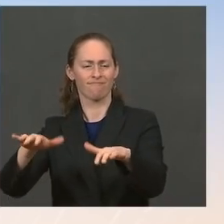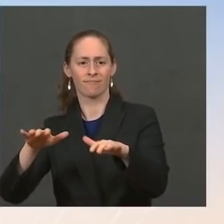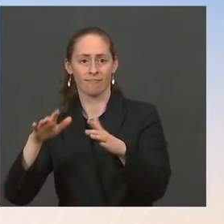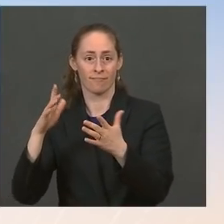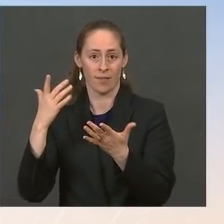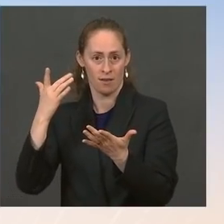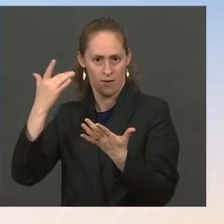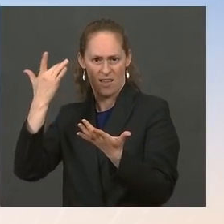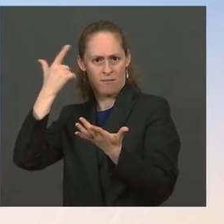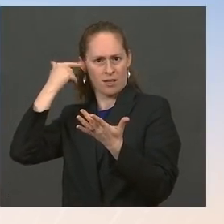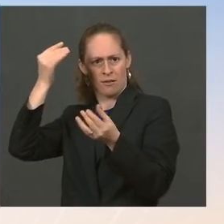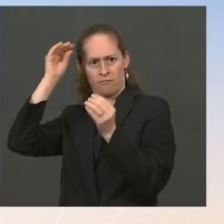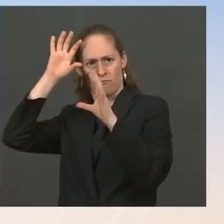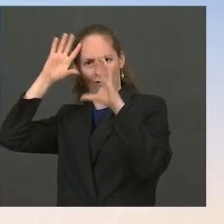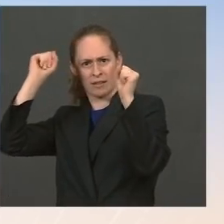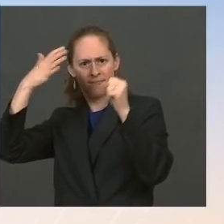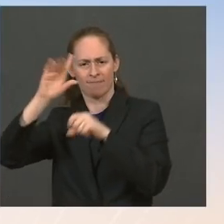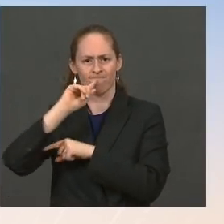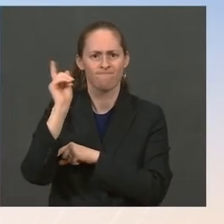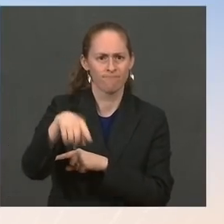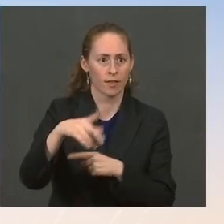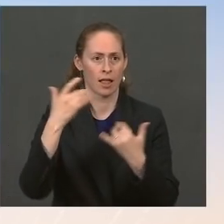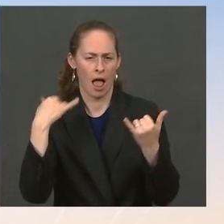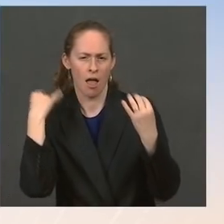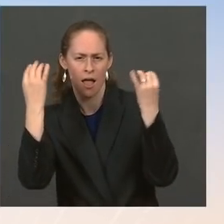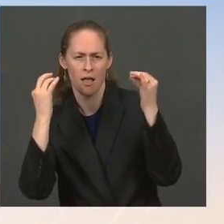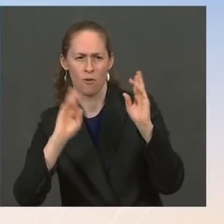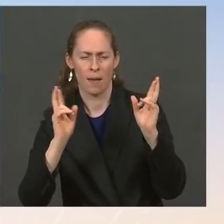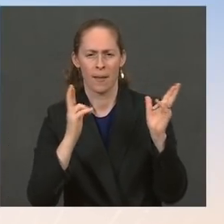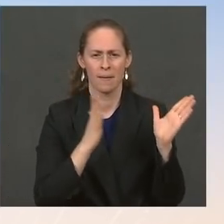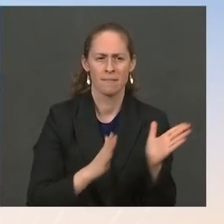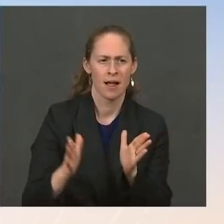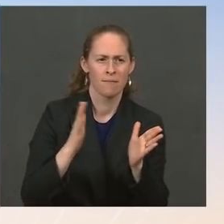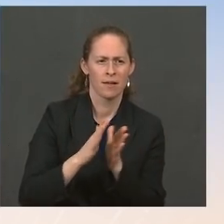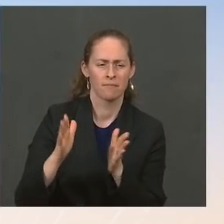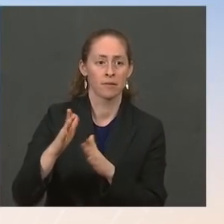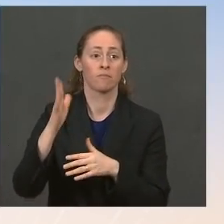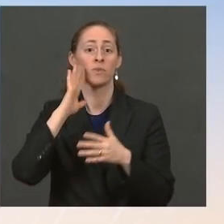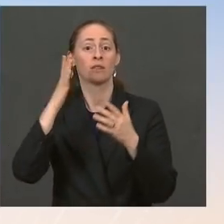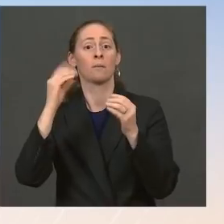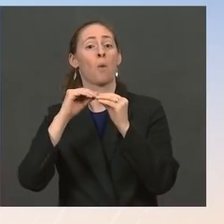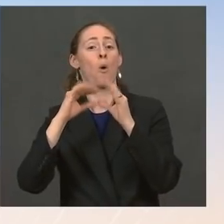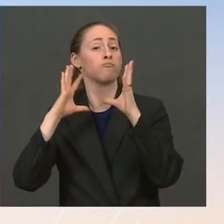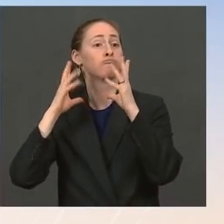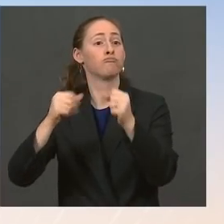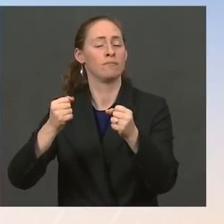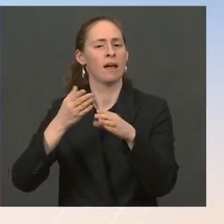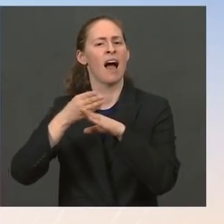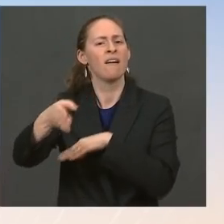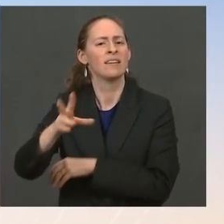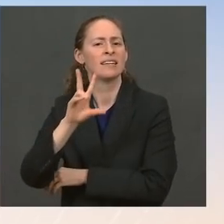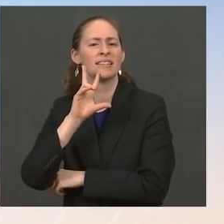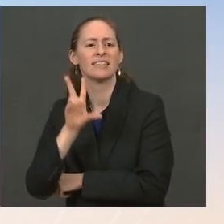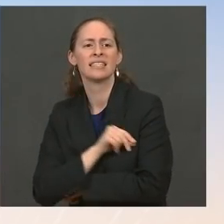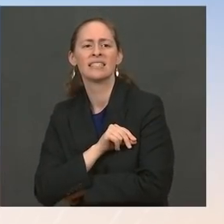but will eager -- be eager to speak to you probably sometime after Thanksgiving. Finally, one note. We gave a lengthy update --